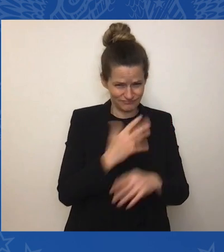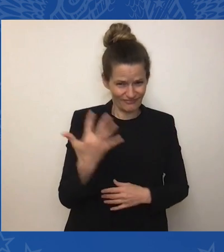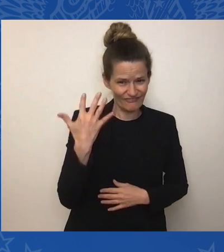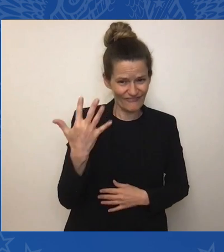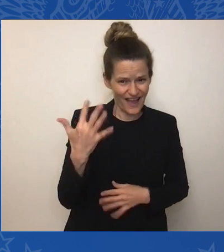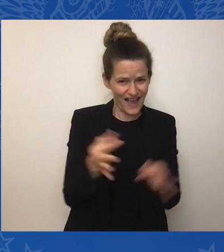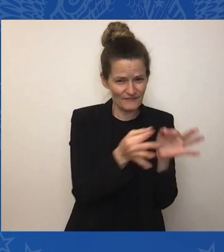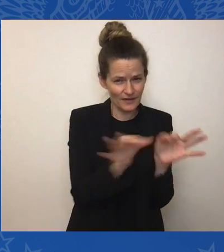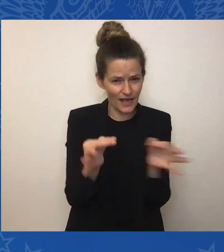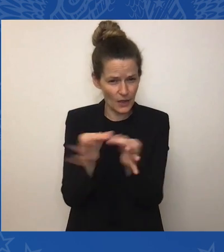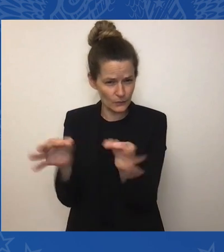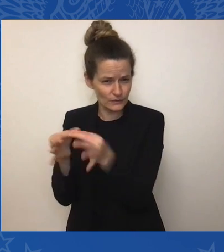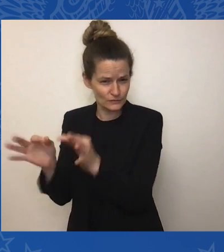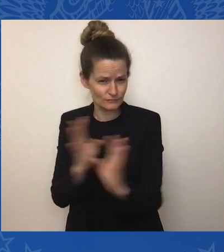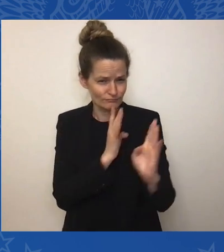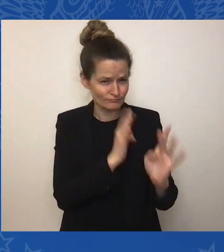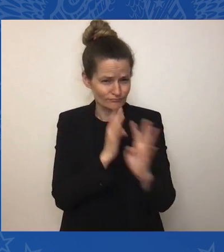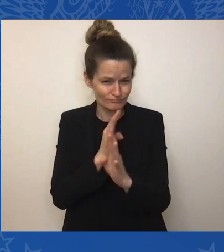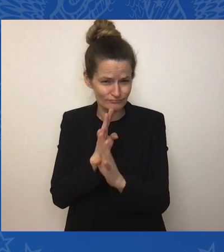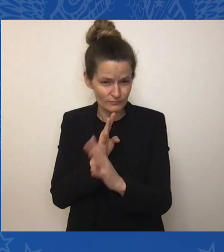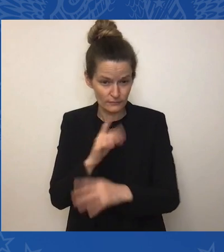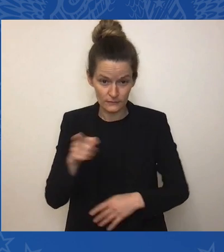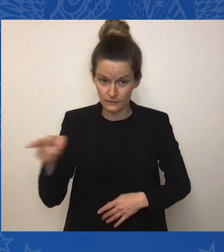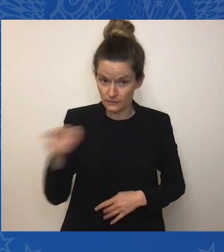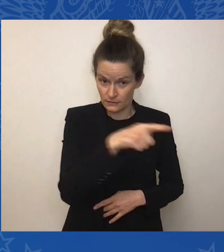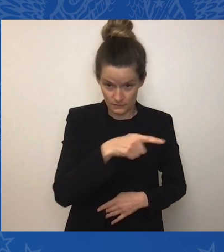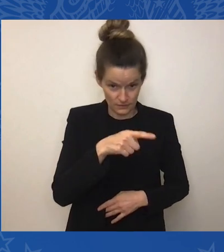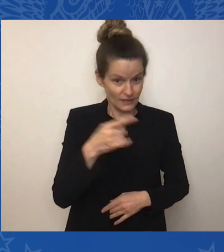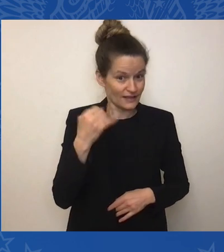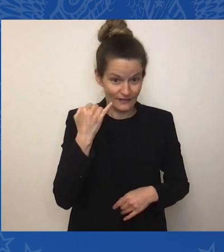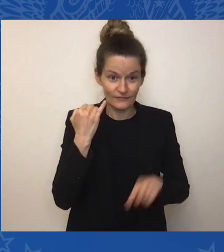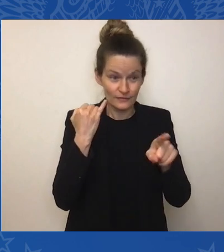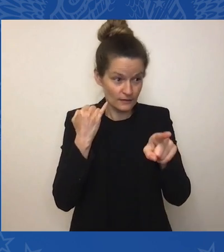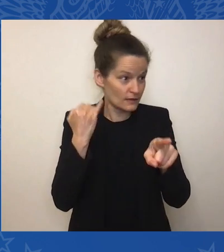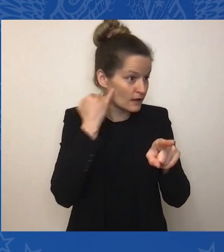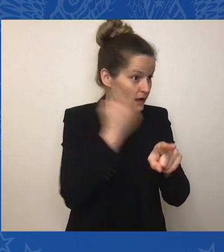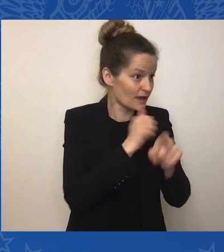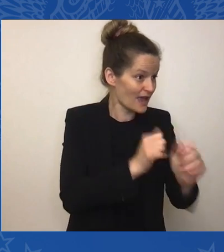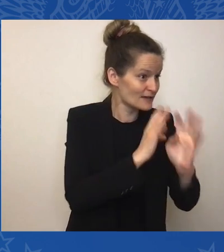So, I'm telling you, thank you.